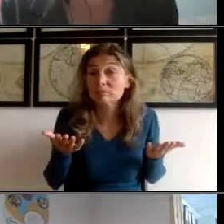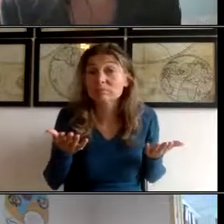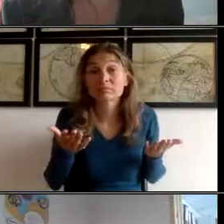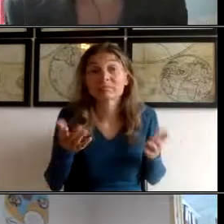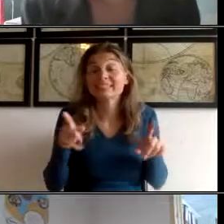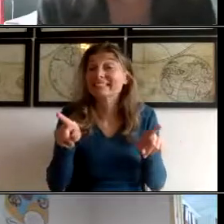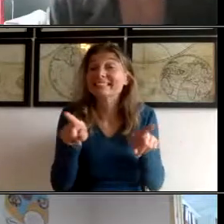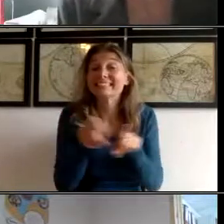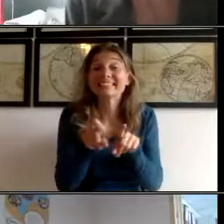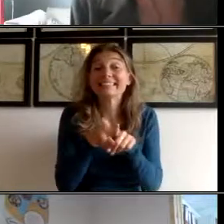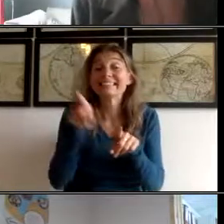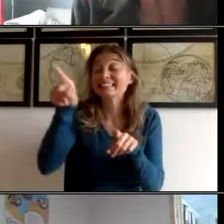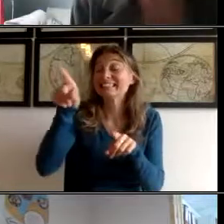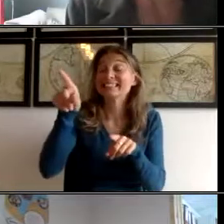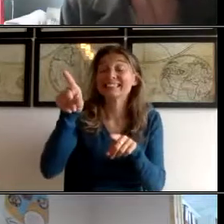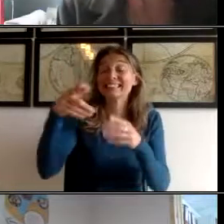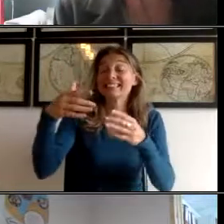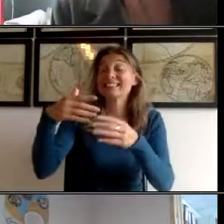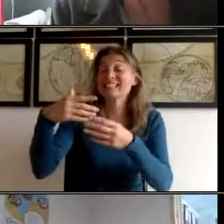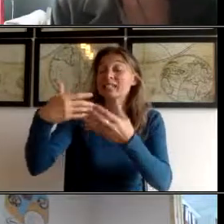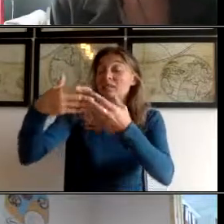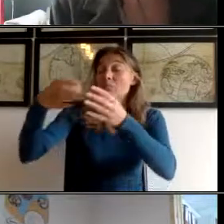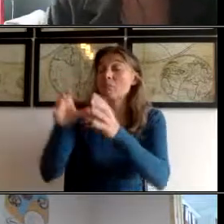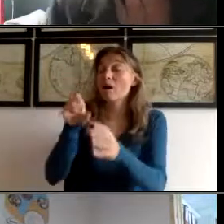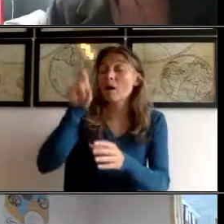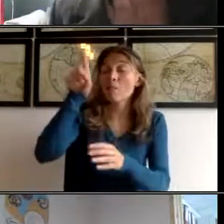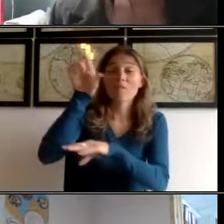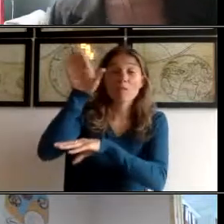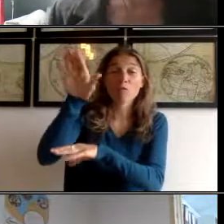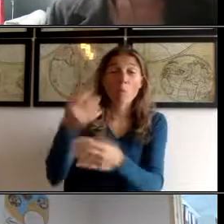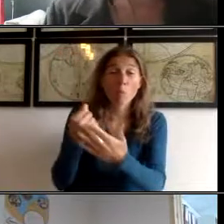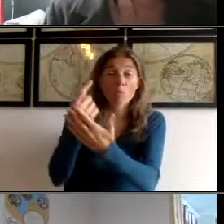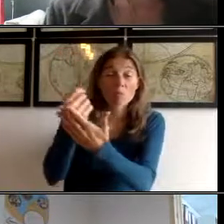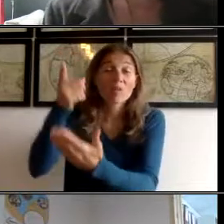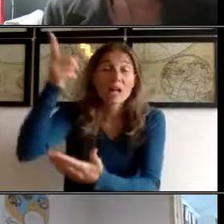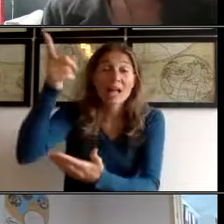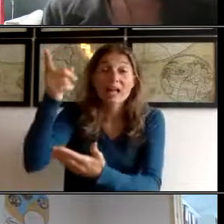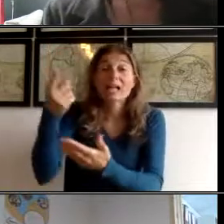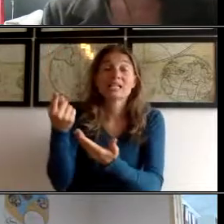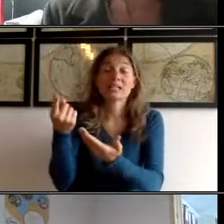from the department of Foreign Affairs with regards to sending people overseas.